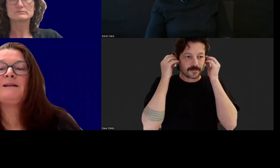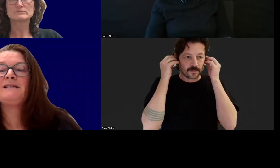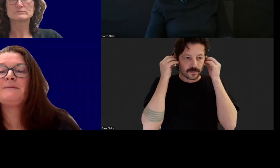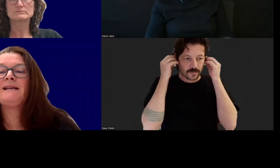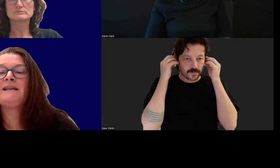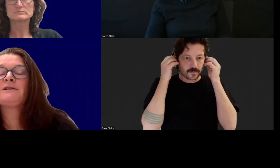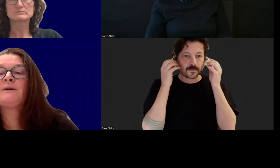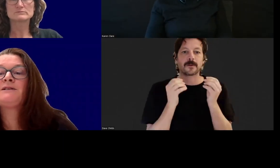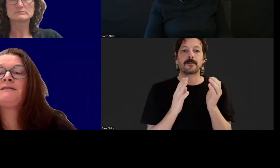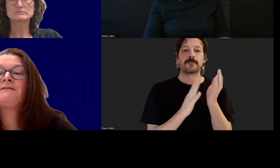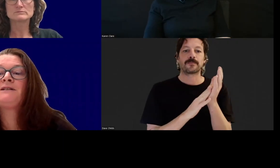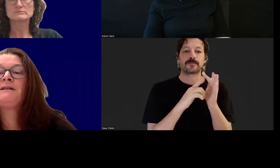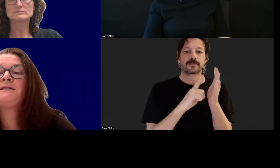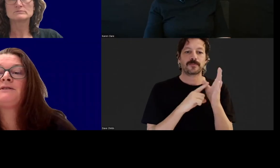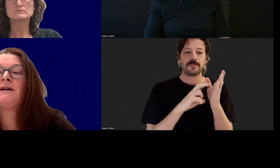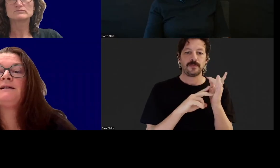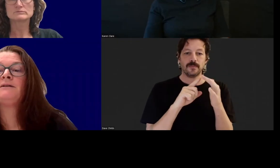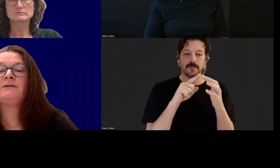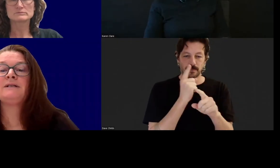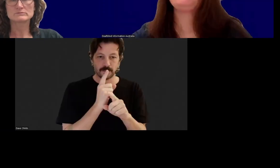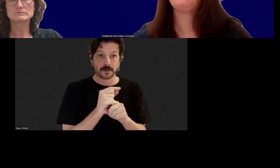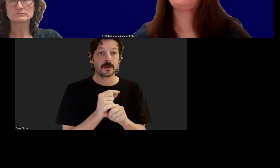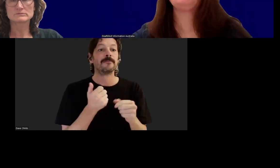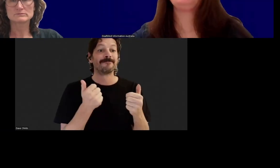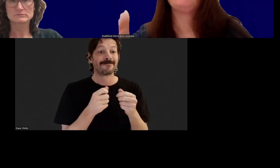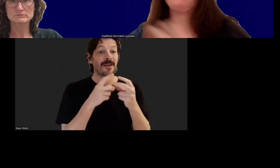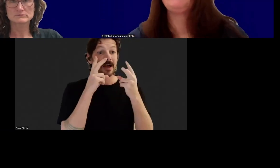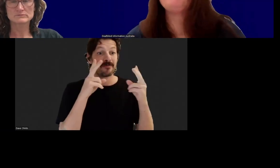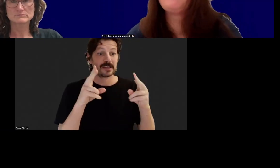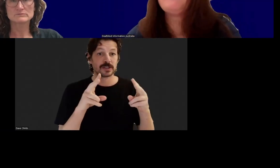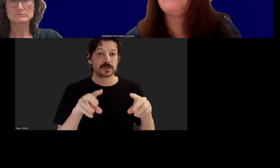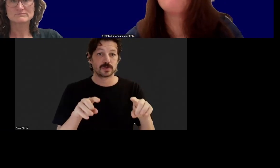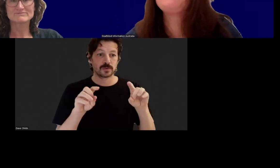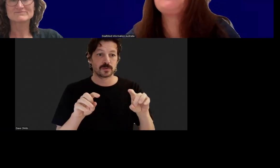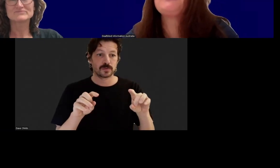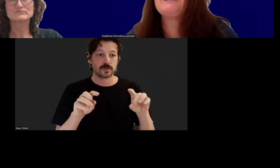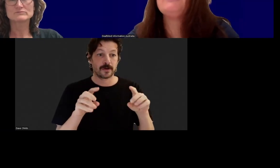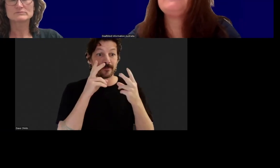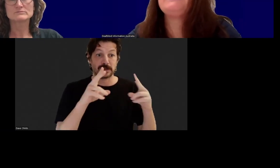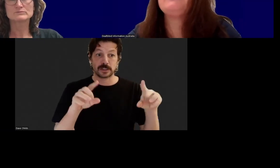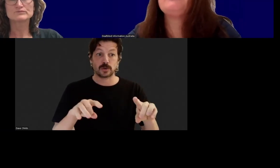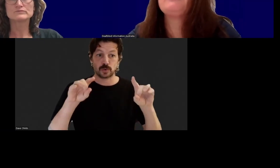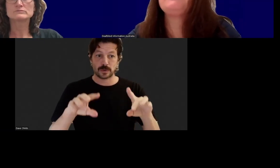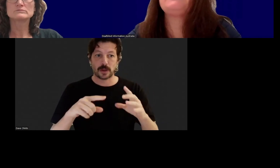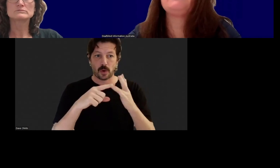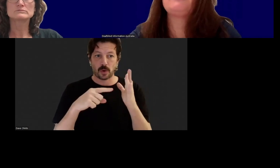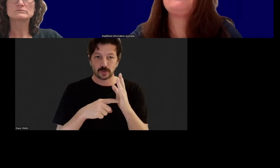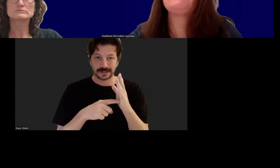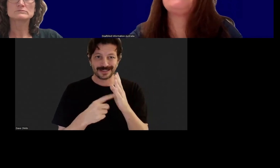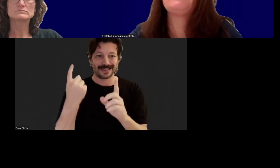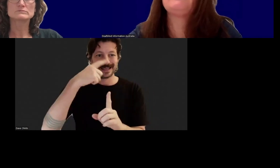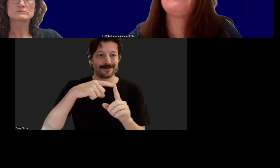The next question: Vision Australia OTs and orthoptists are trained to conduct